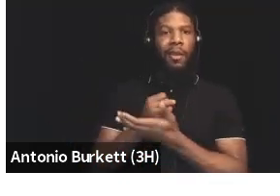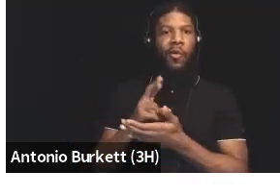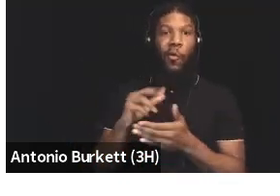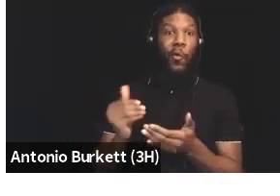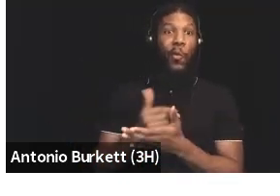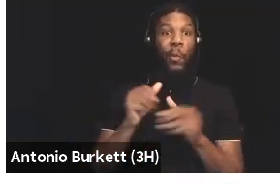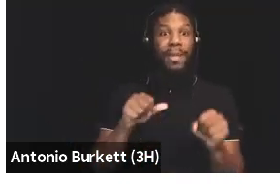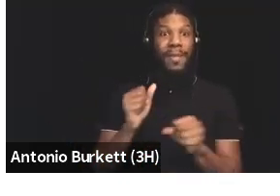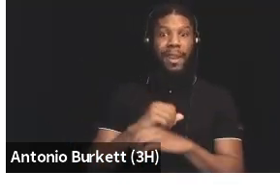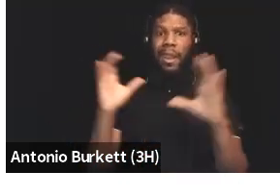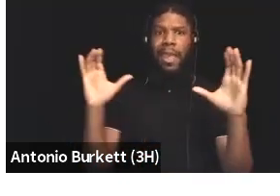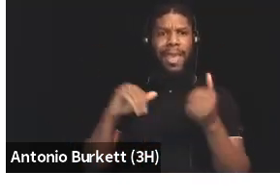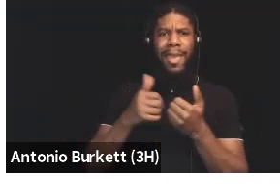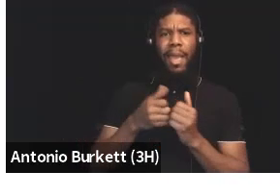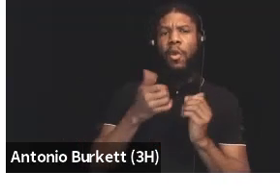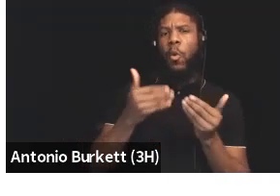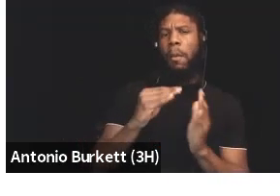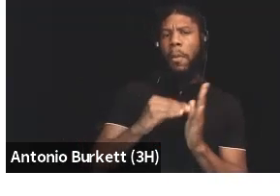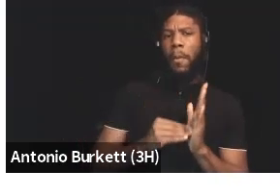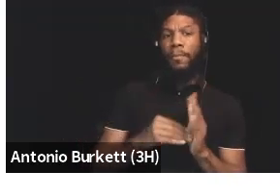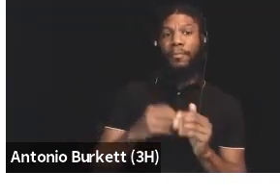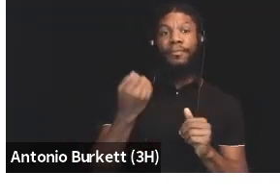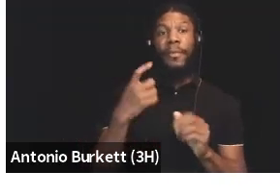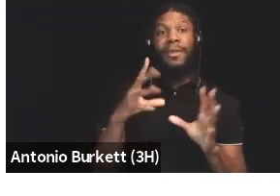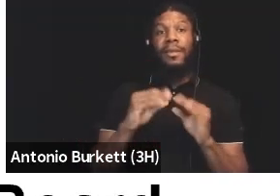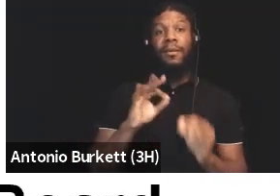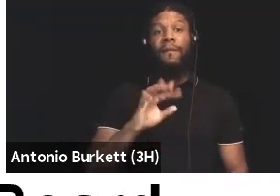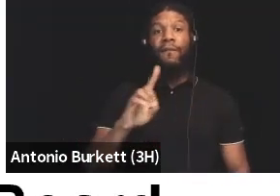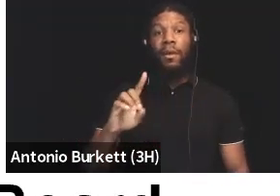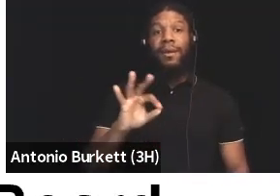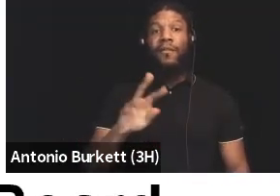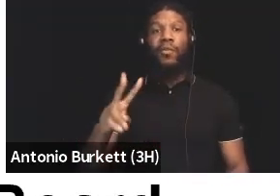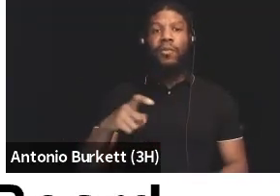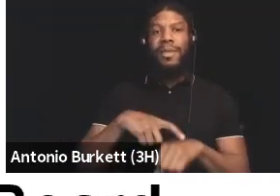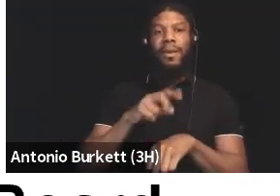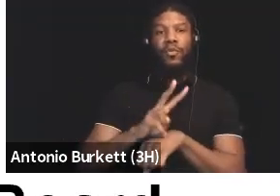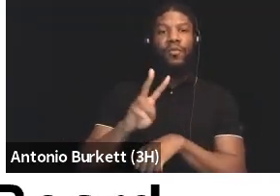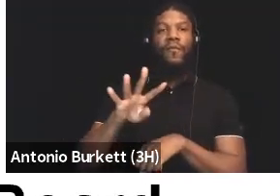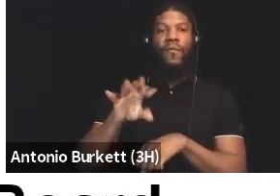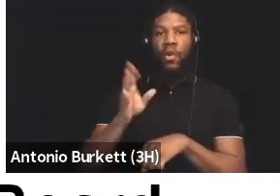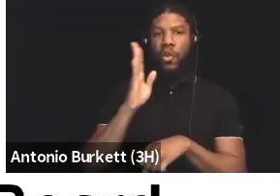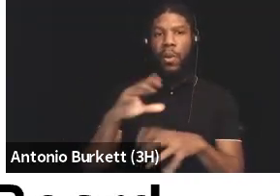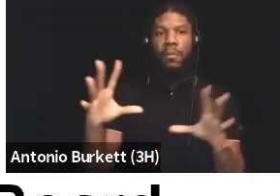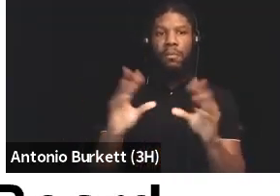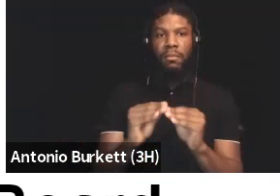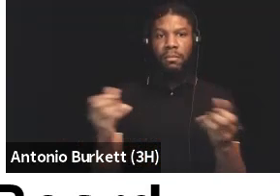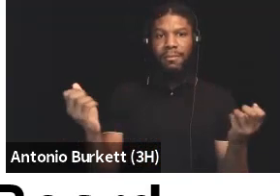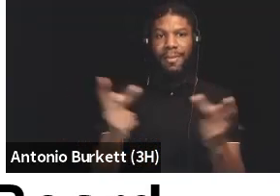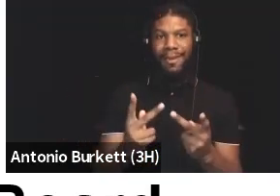reconvene for sessions F1 and F2 at 2:40. Another thing to keep in mind, you can always visit the